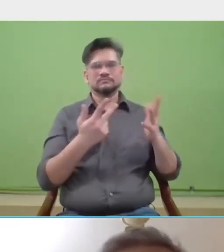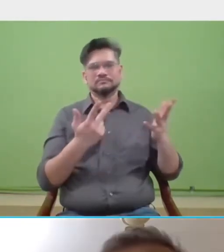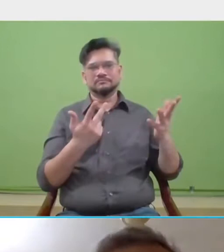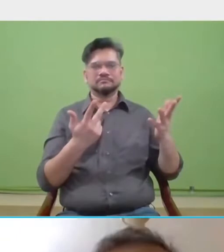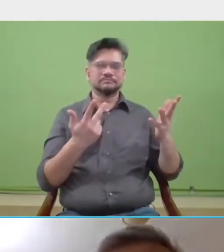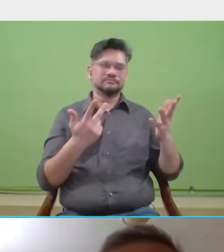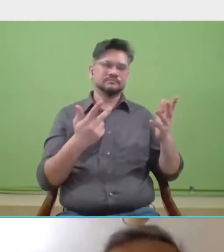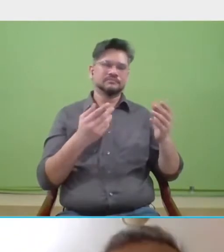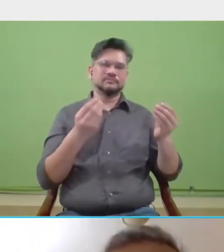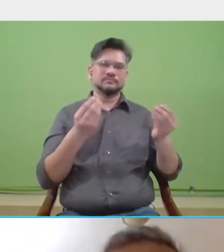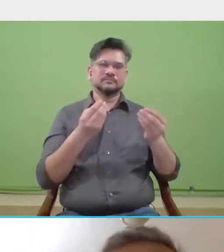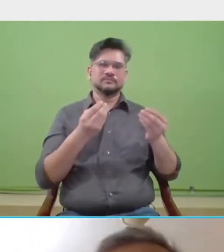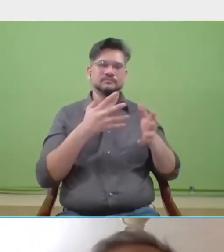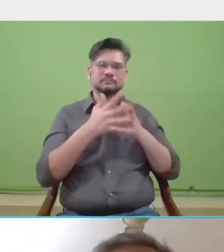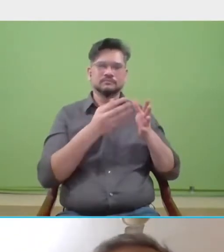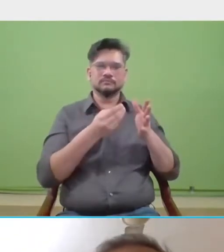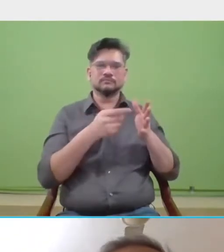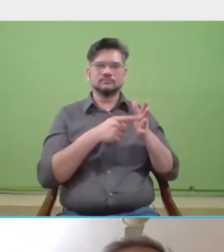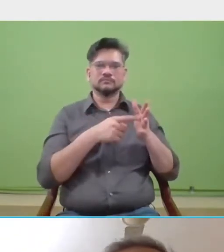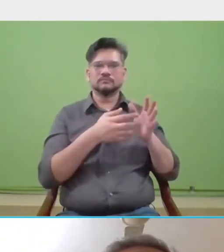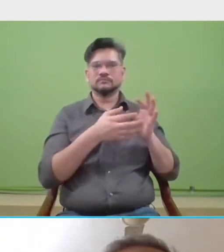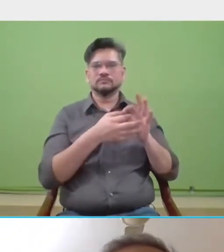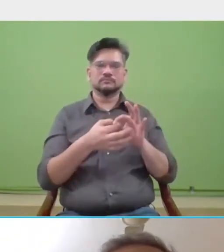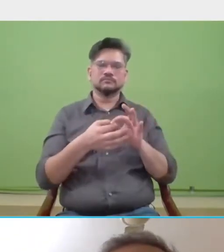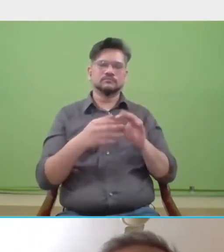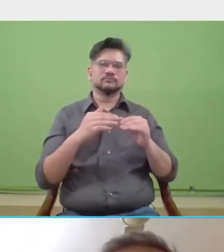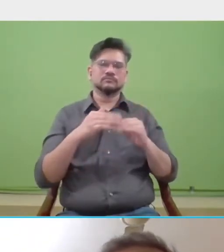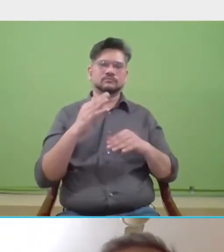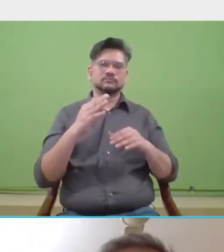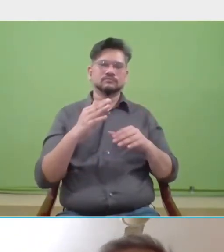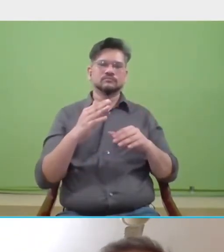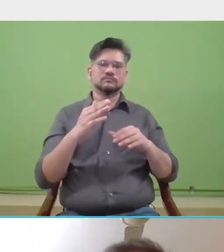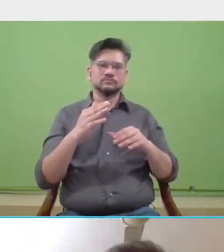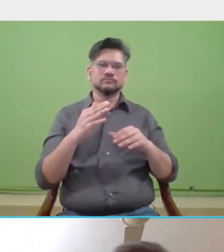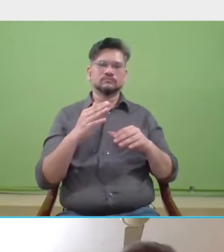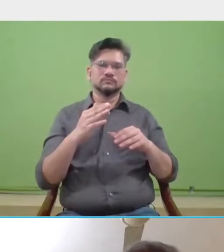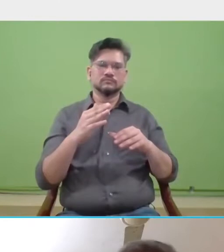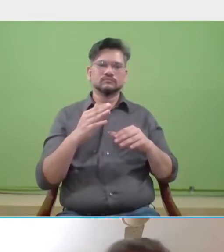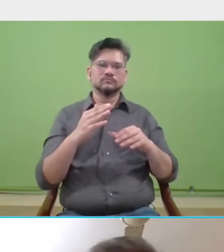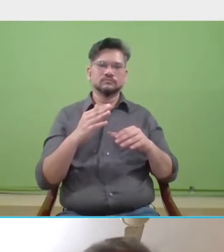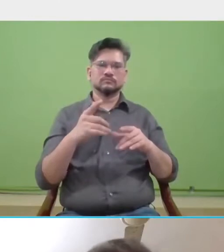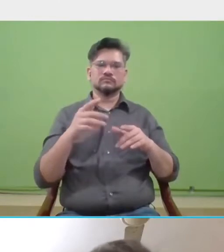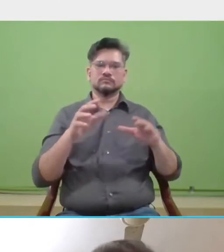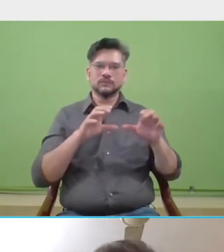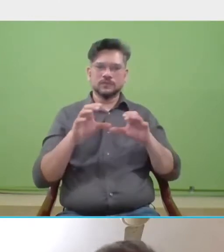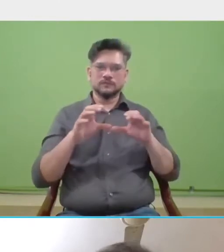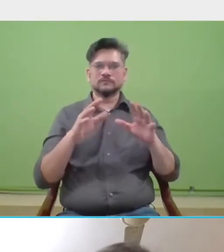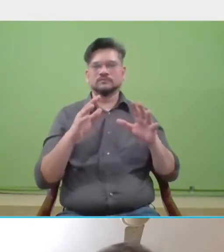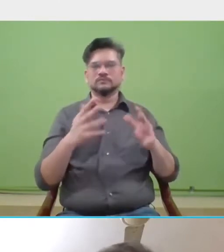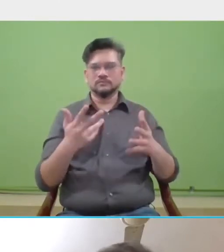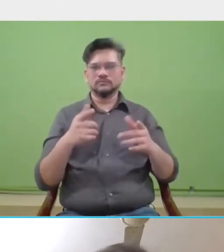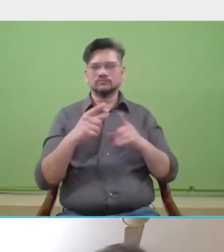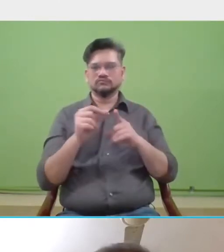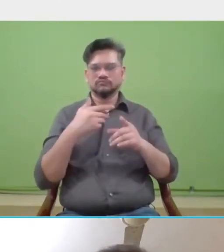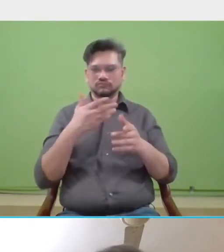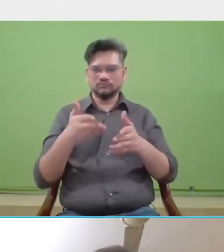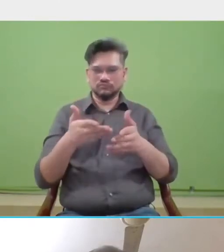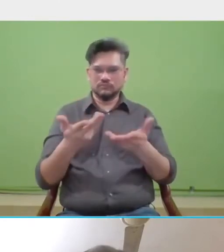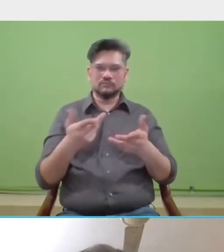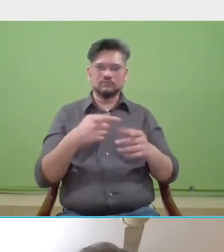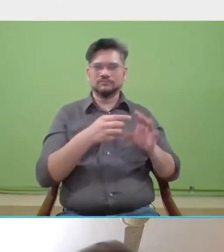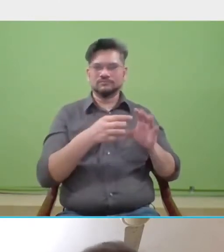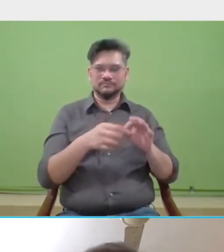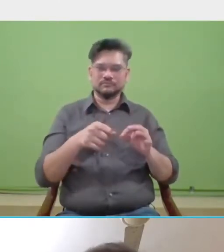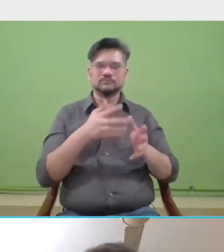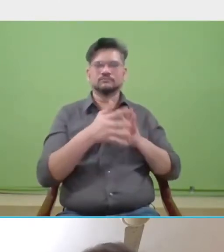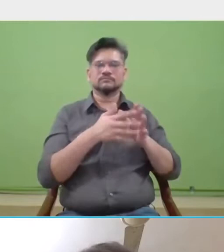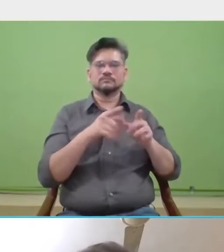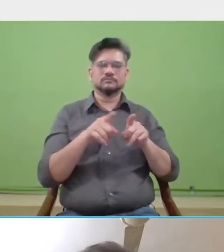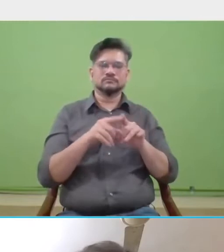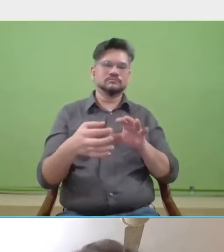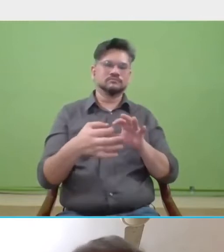certain signs are very similar to the activity that the sign talks about so that is not always